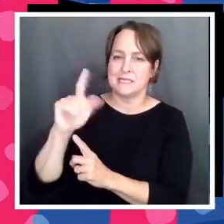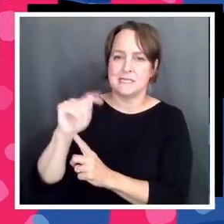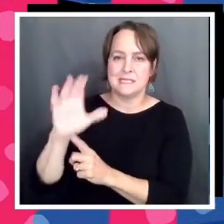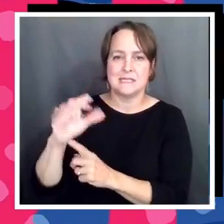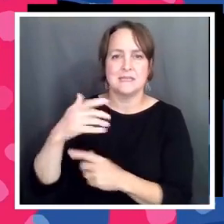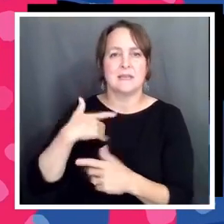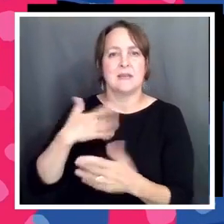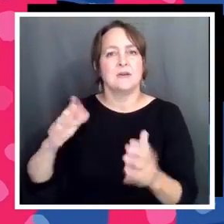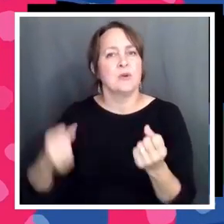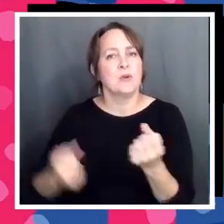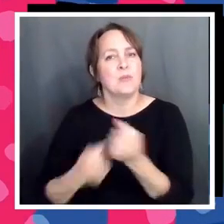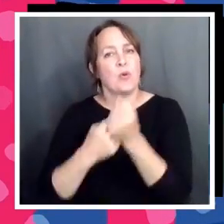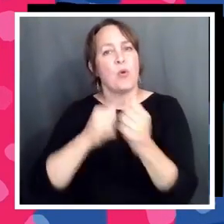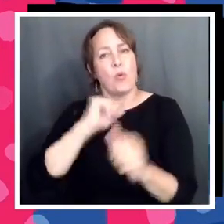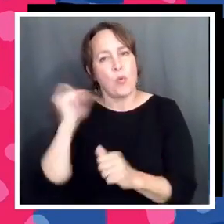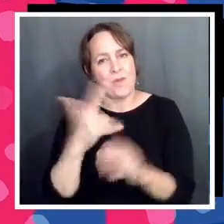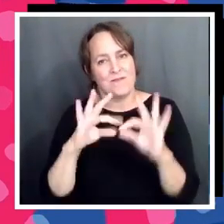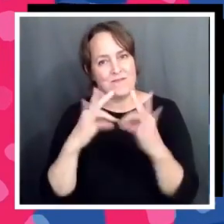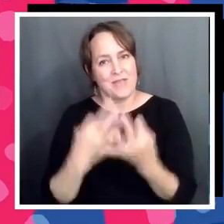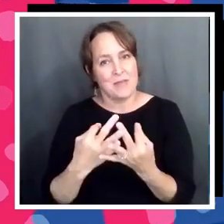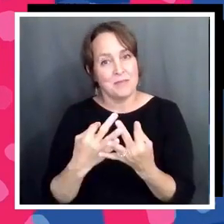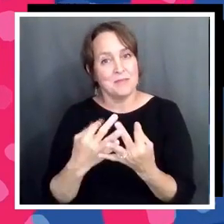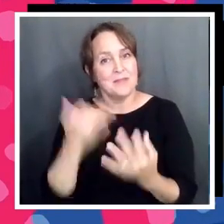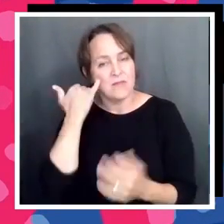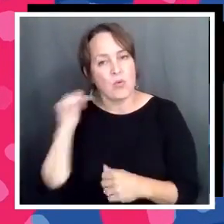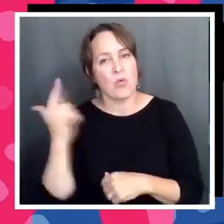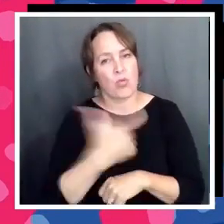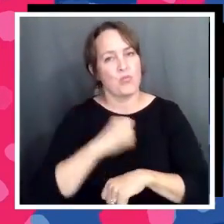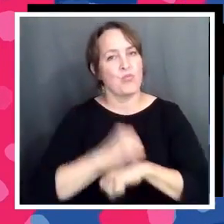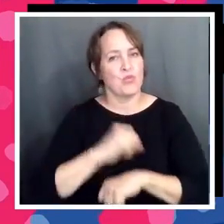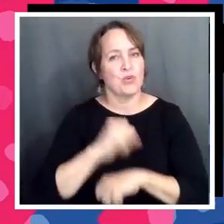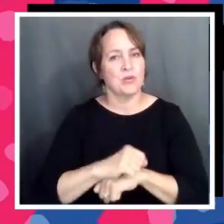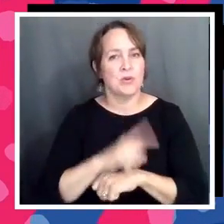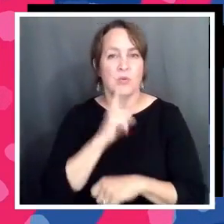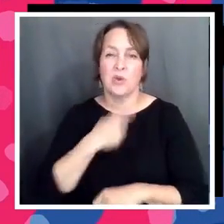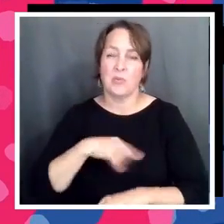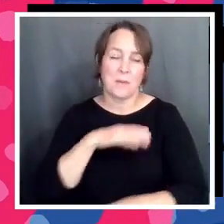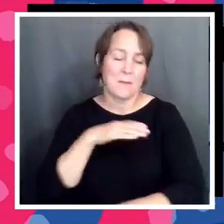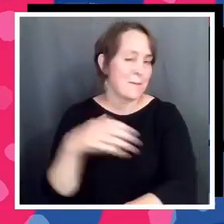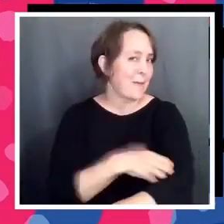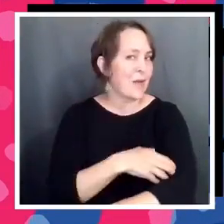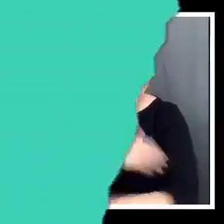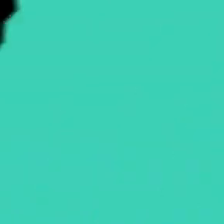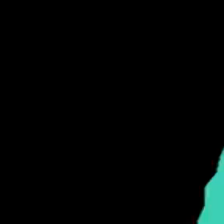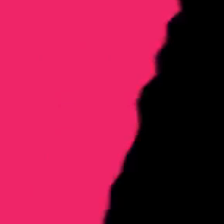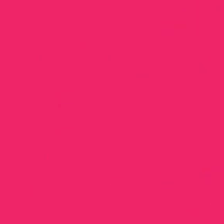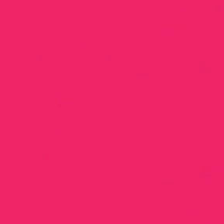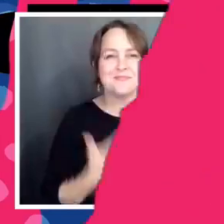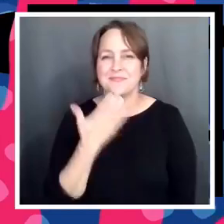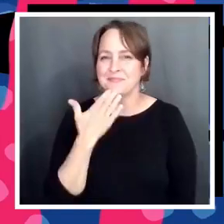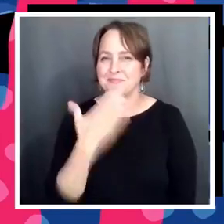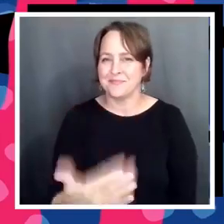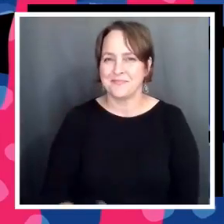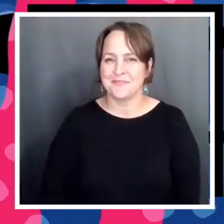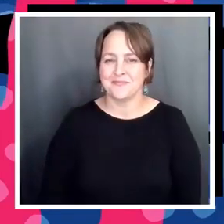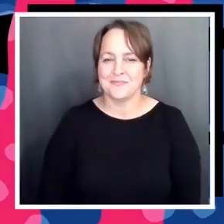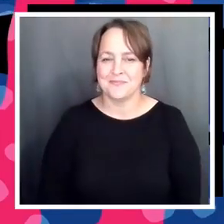WELL. ONE THING IS CLEAR, TOGETHER, WE CAN GET OUT THE WORD ABOUT THE CHILD TAX CREDITITND L LT